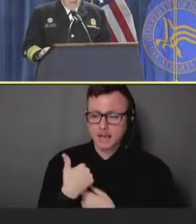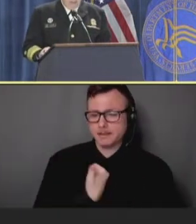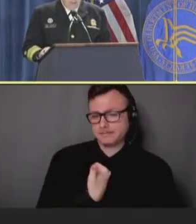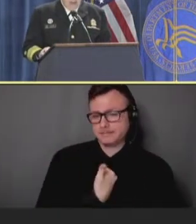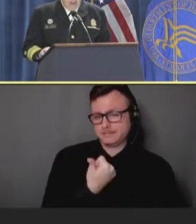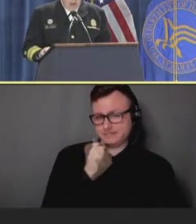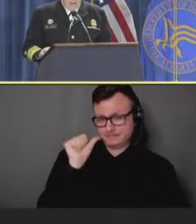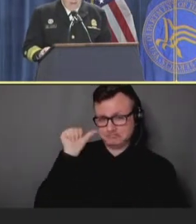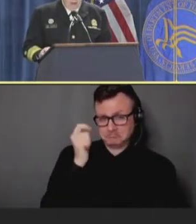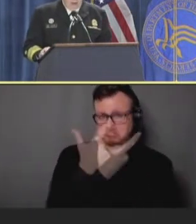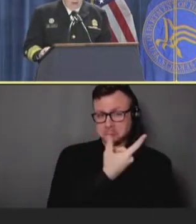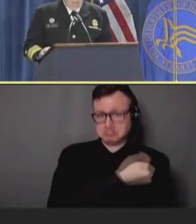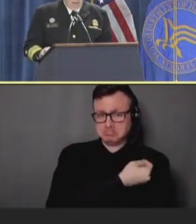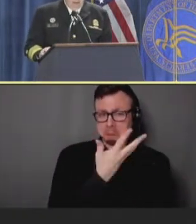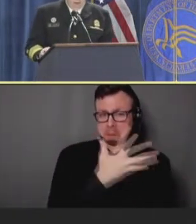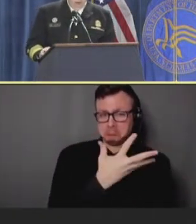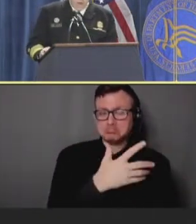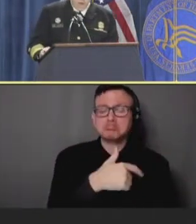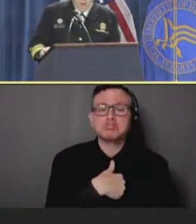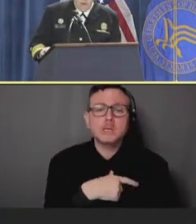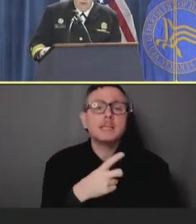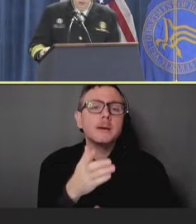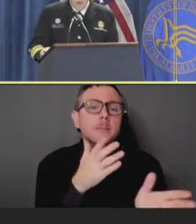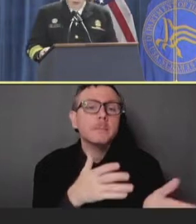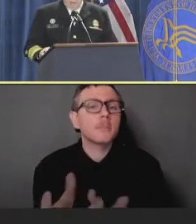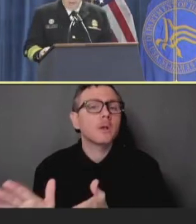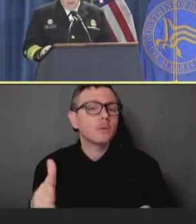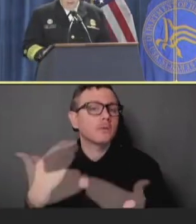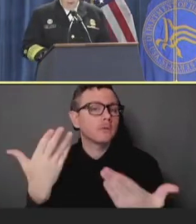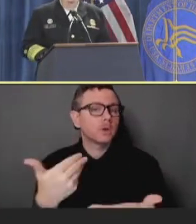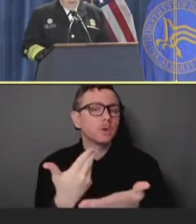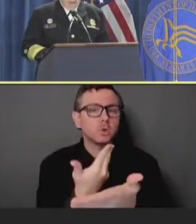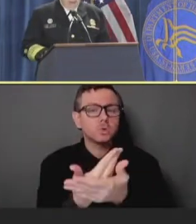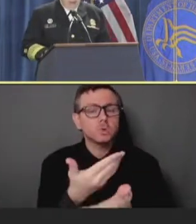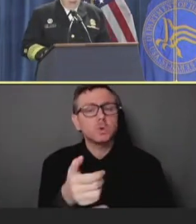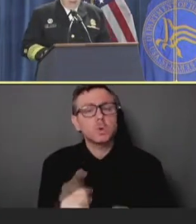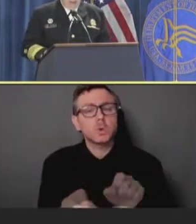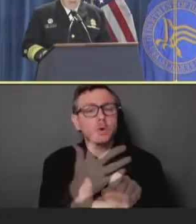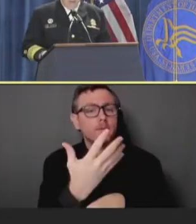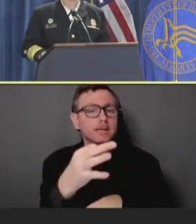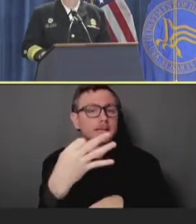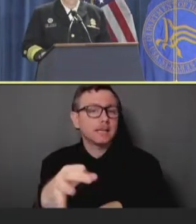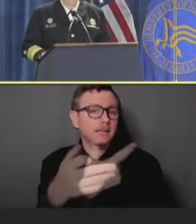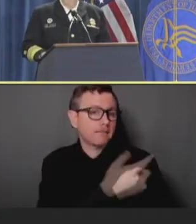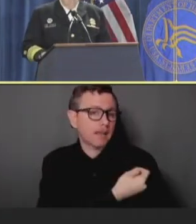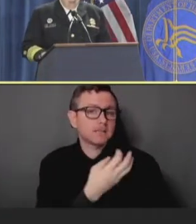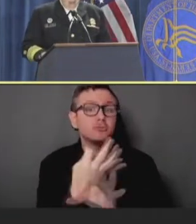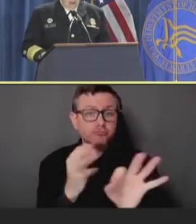This plan includes offering the new updated COVID-19 vaccines for free.